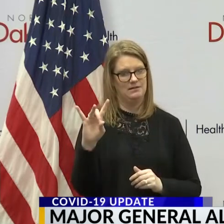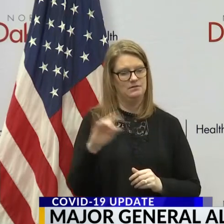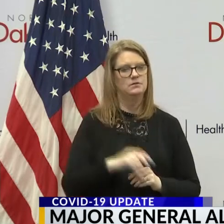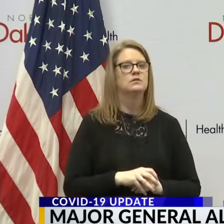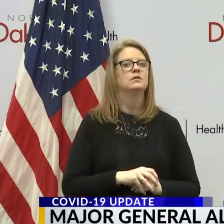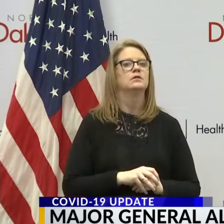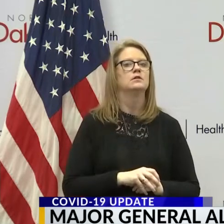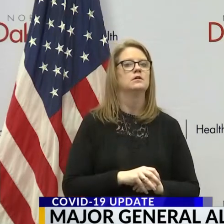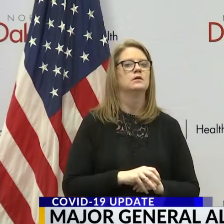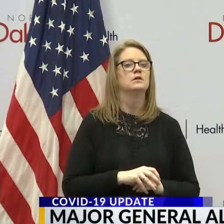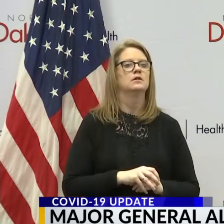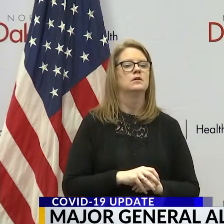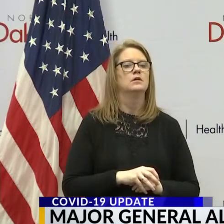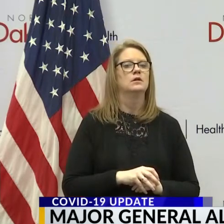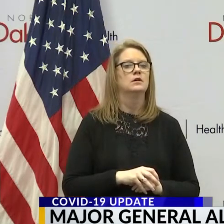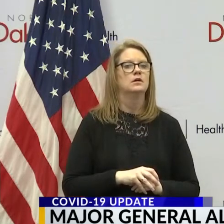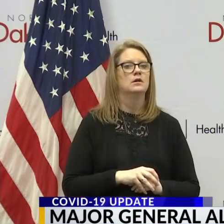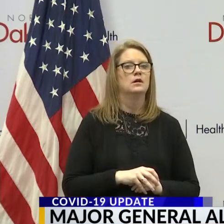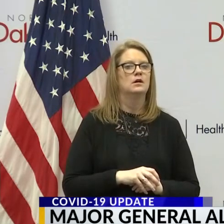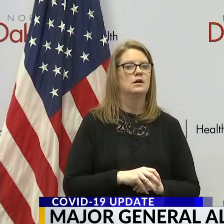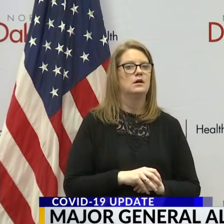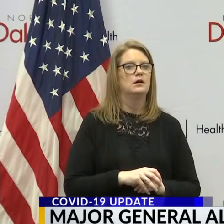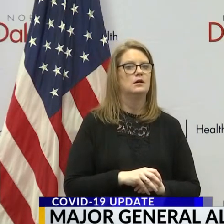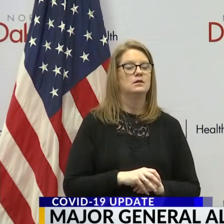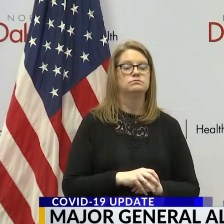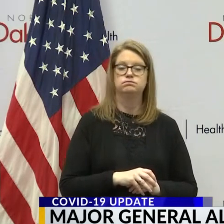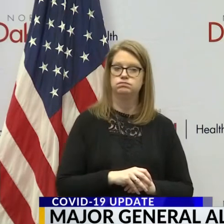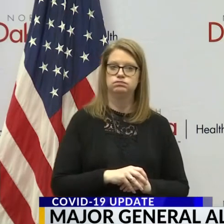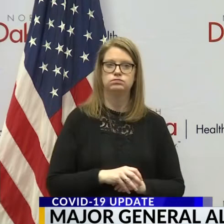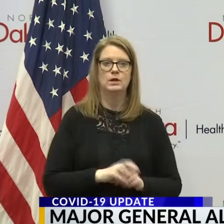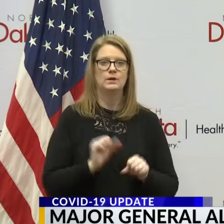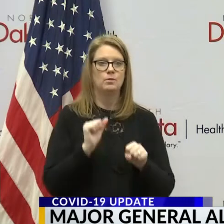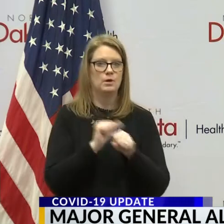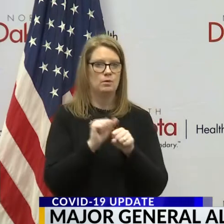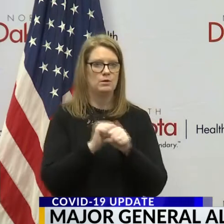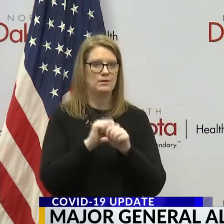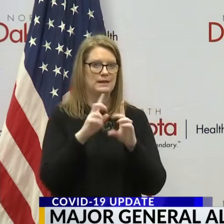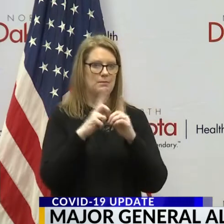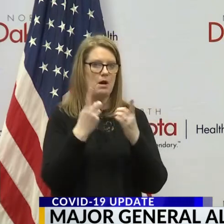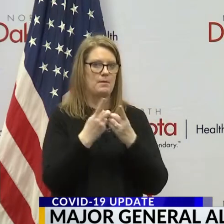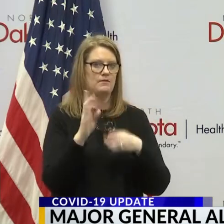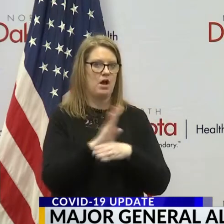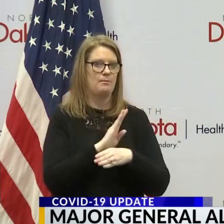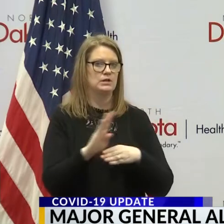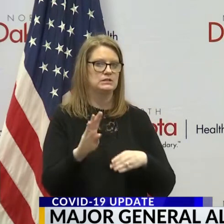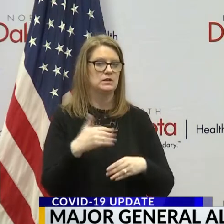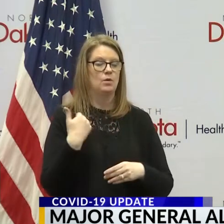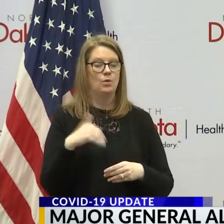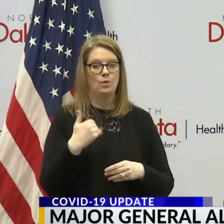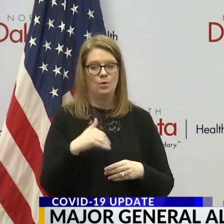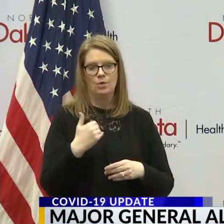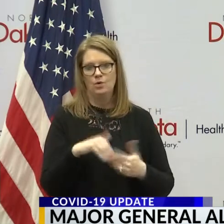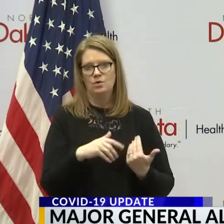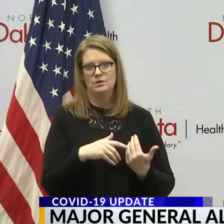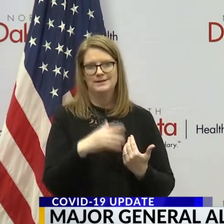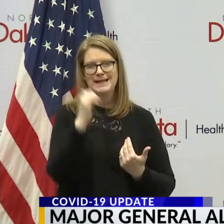ARE IN OPERATING ROOMS, IN THE ICU RIGHT NOW THE TOTAL COUNT FOR VENTILATORS IN THE STATE OF NORTH DAKOTA IS 408.